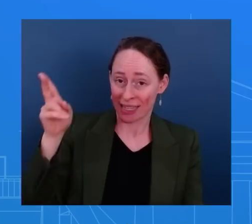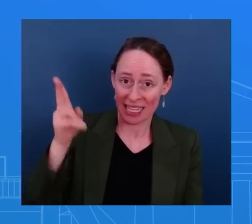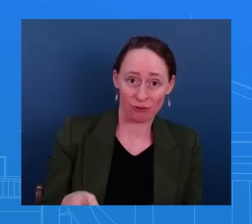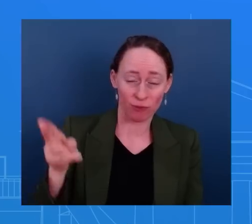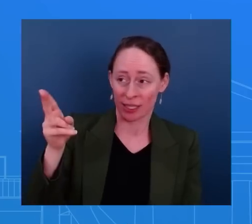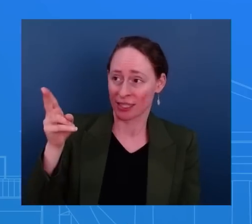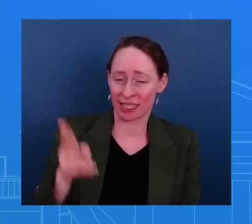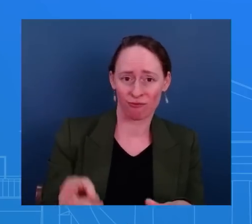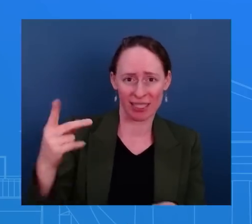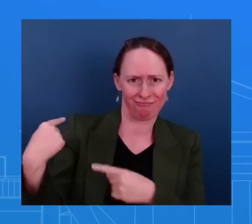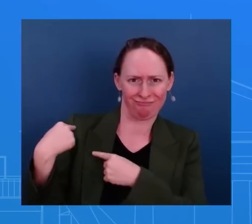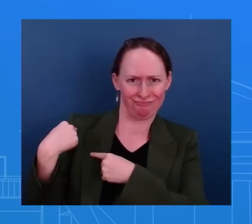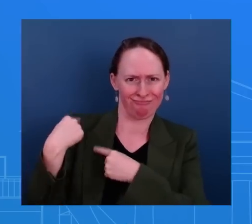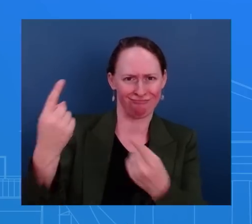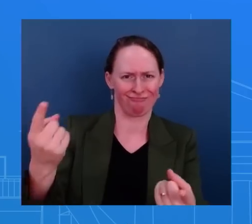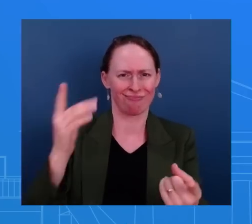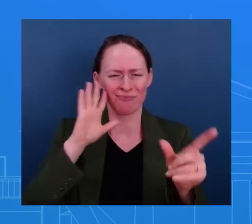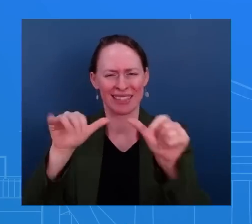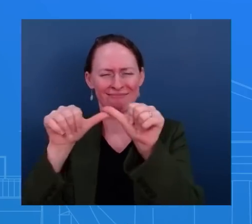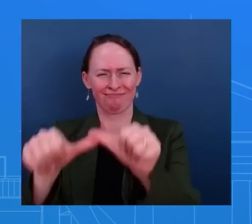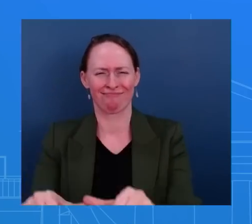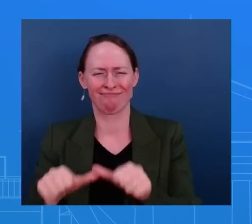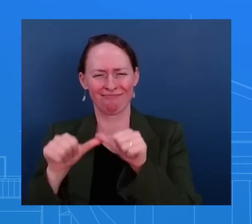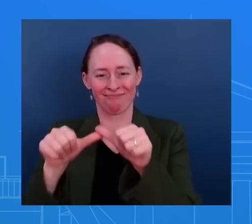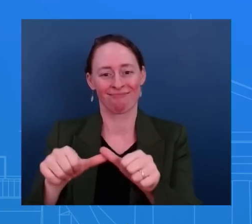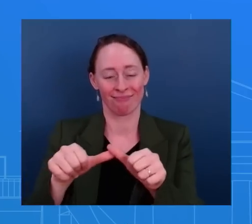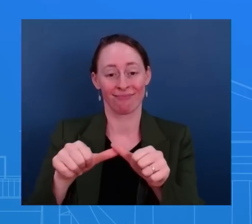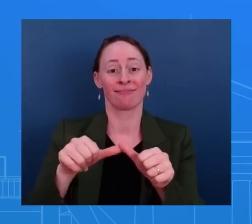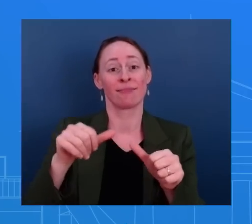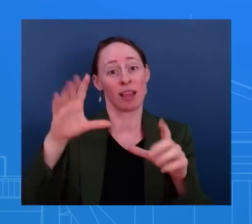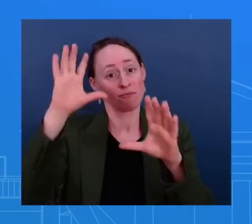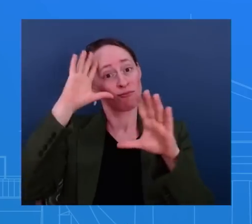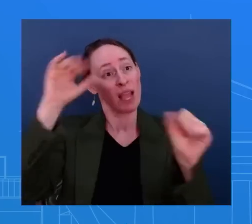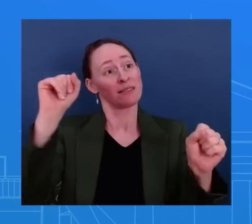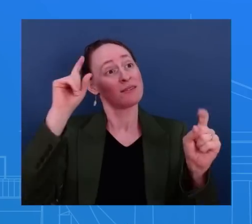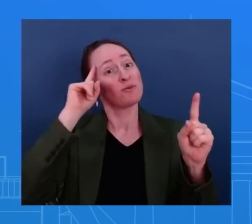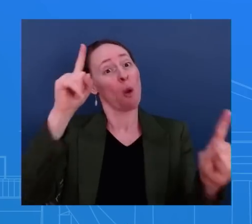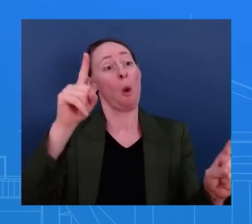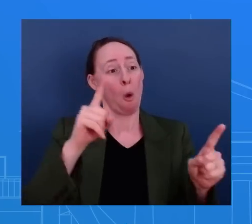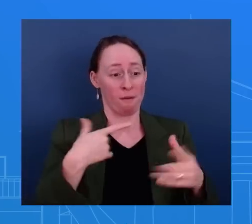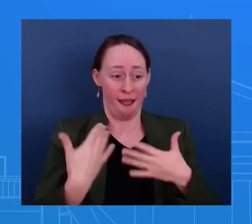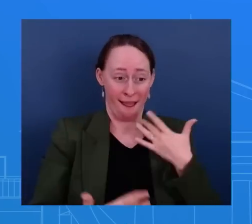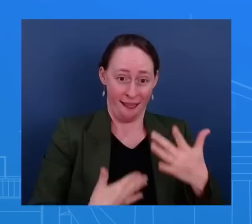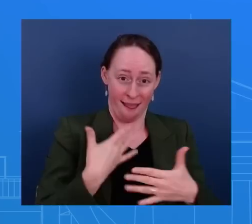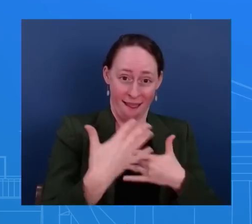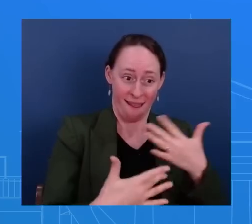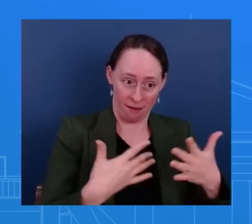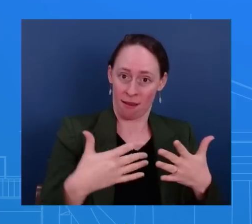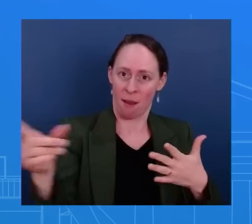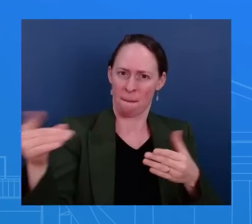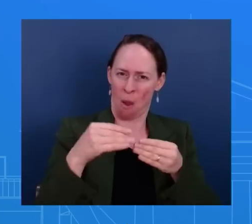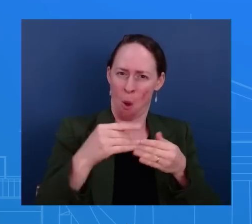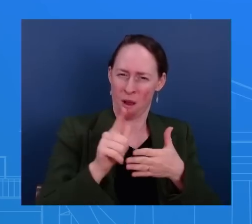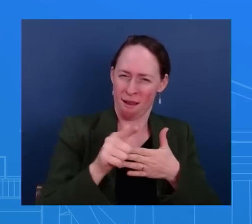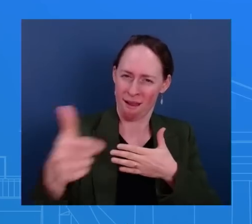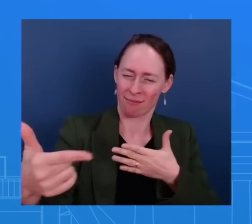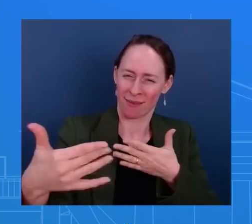if you will -- right? understanding that they worked together very closely in the last three and a half years and that was going to continue.